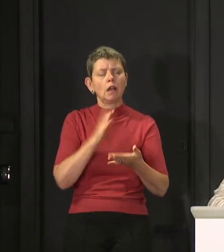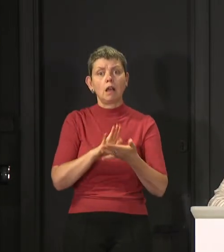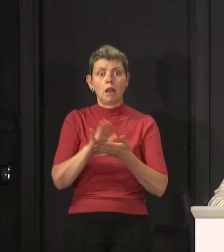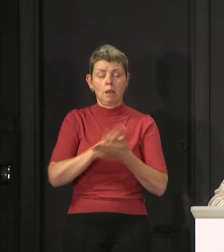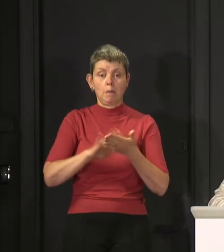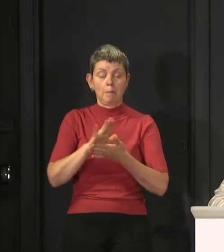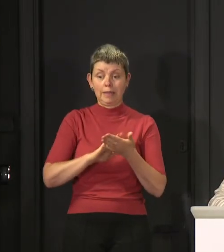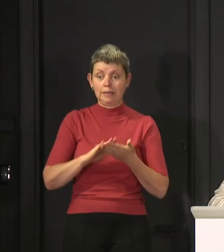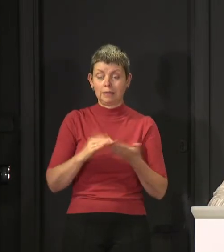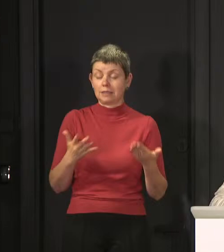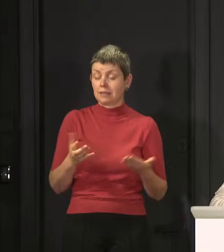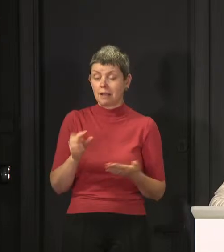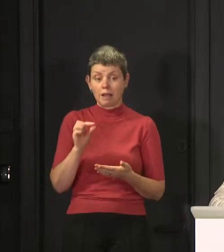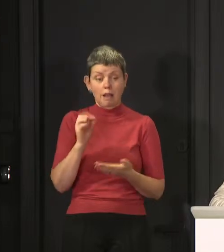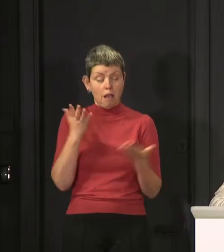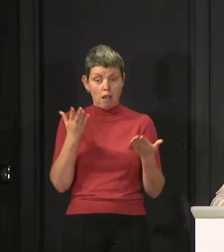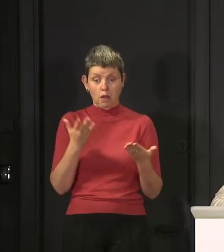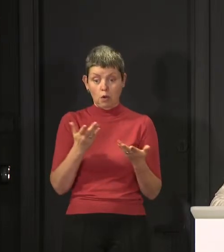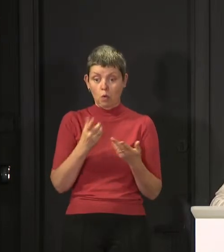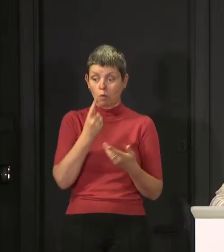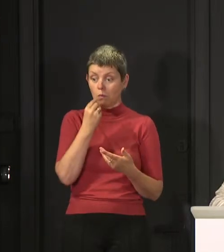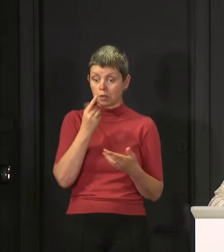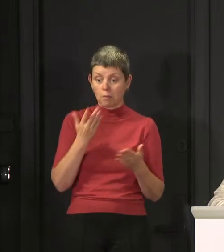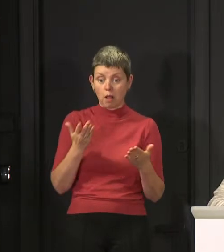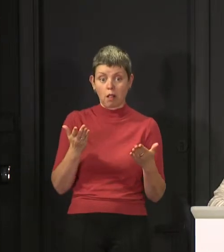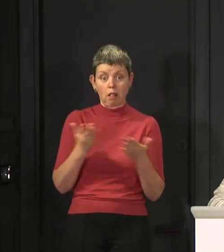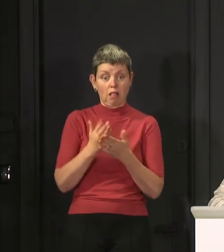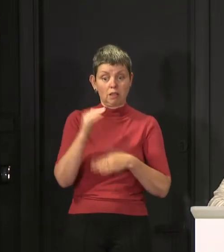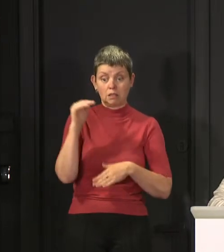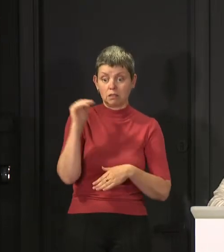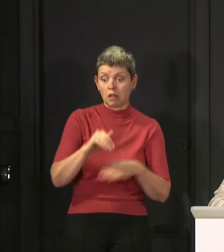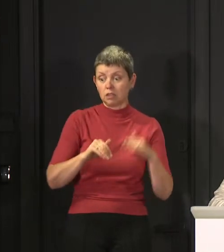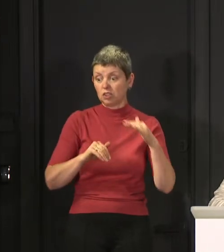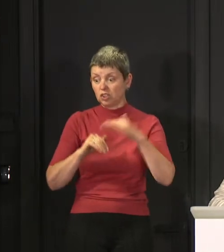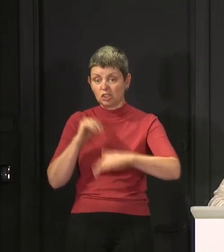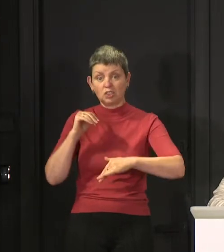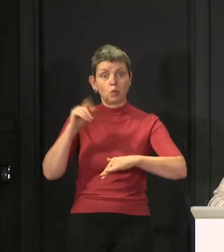to spread that we give it, so, we must not give it those opportunities. Because the other